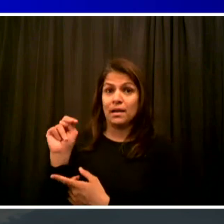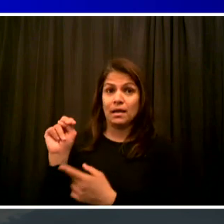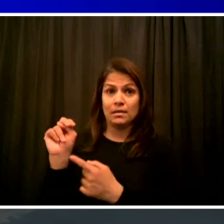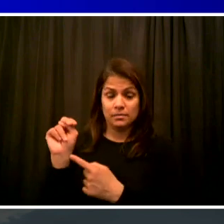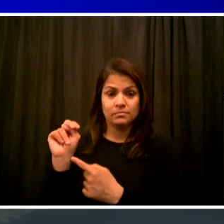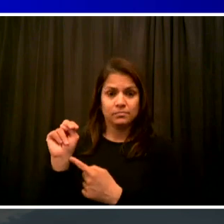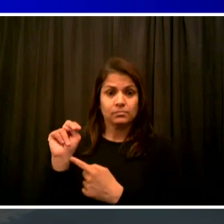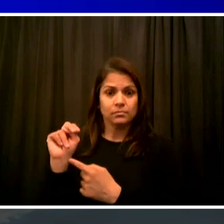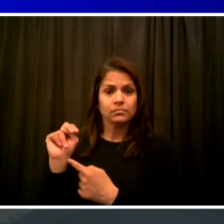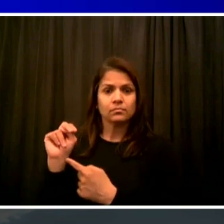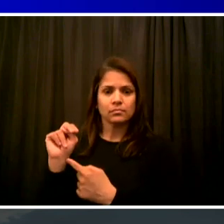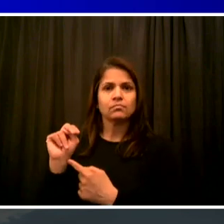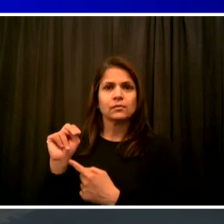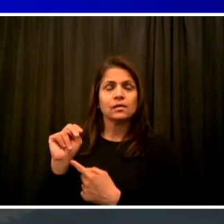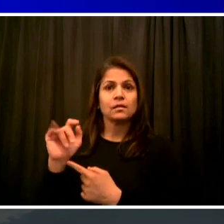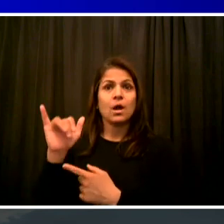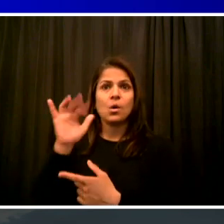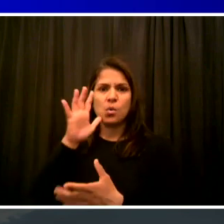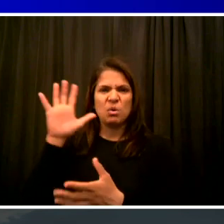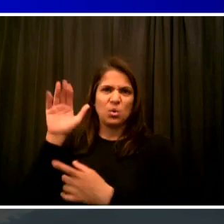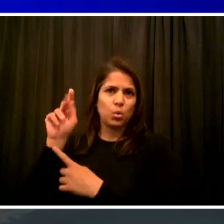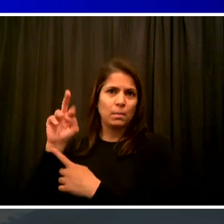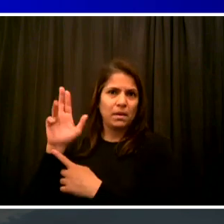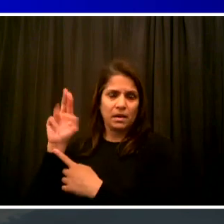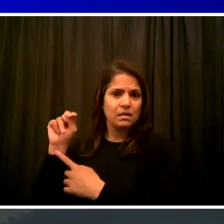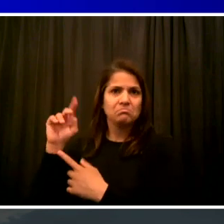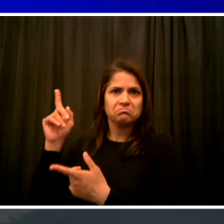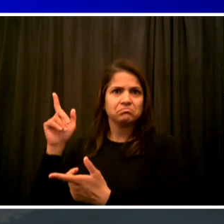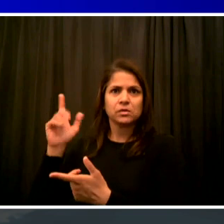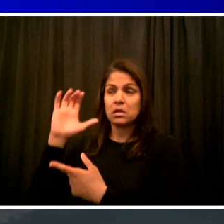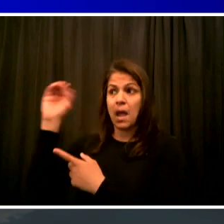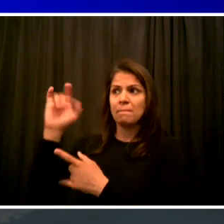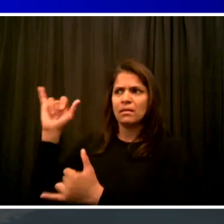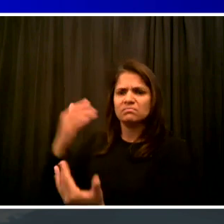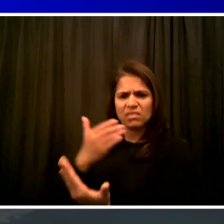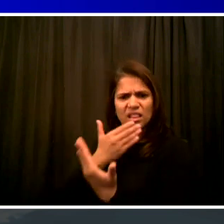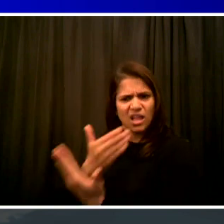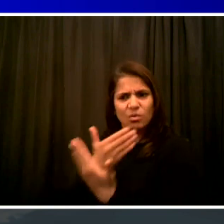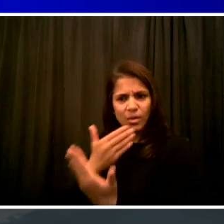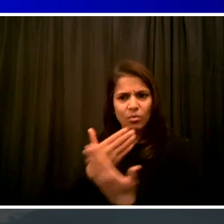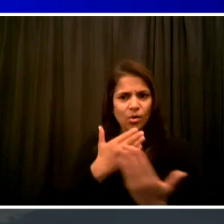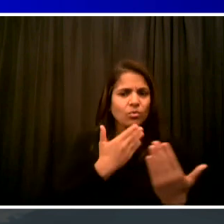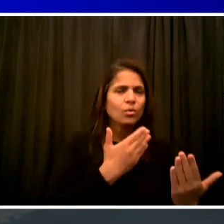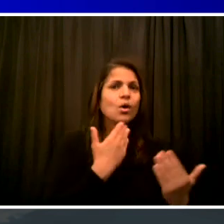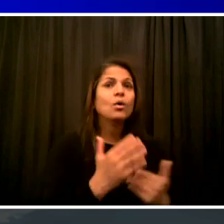MUH.C HET URBAN MAKER ACADEMY HAS